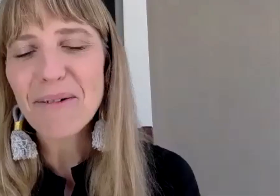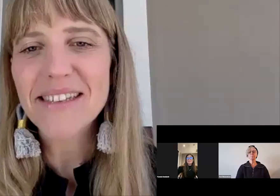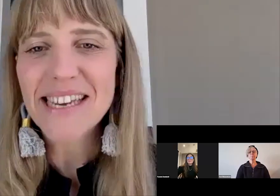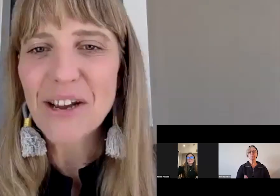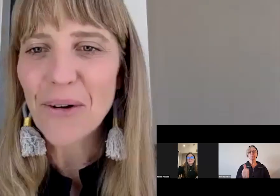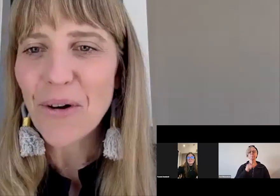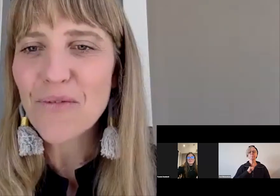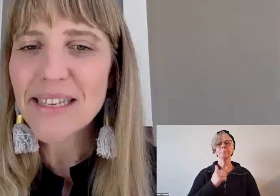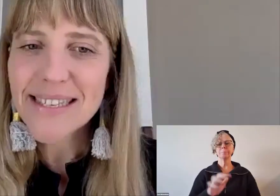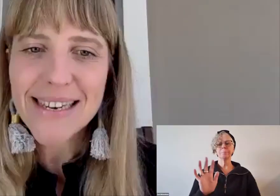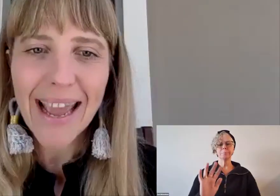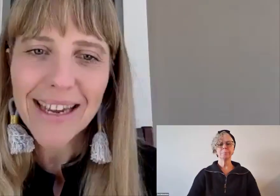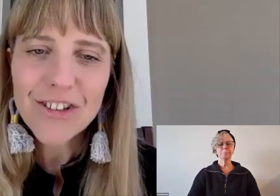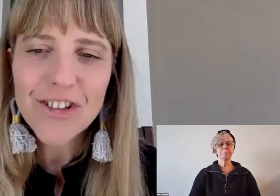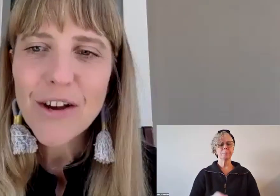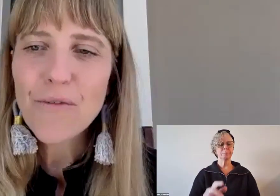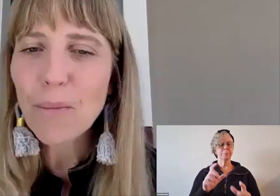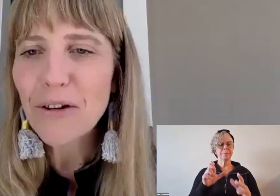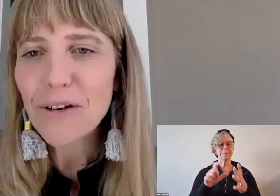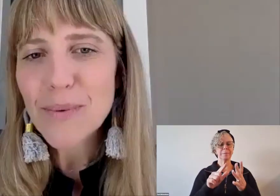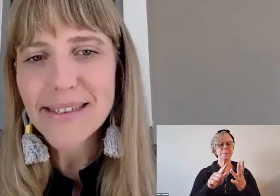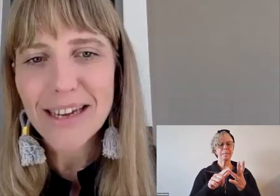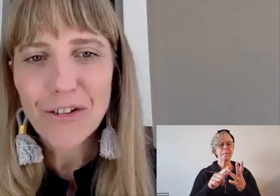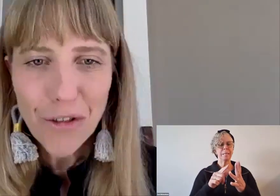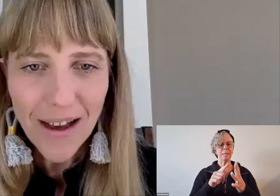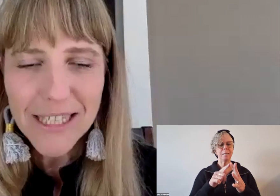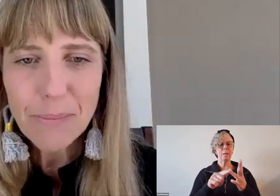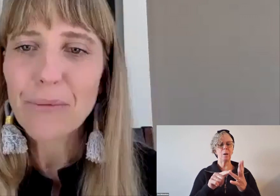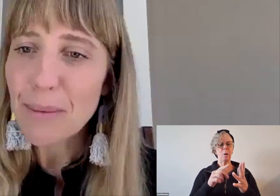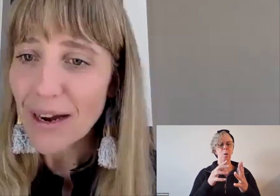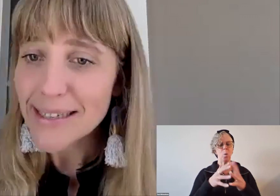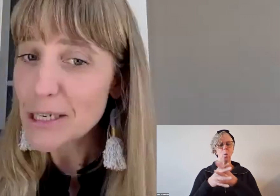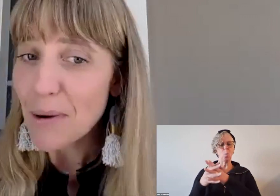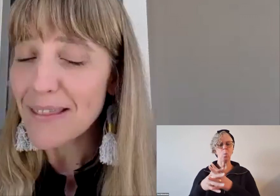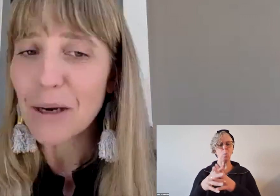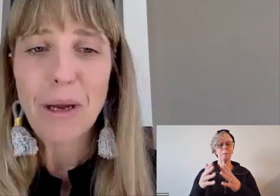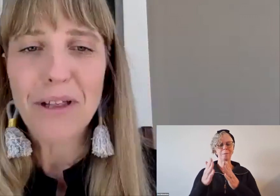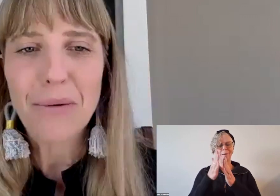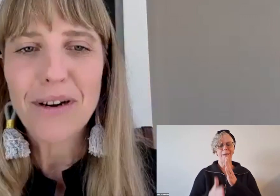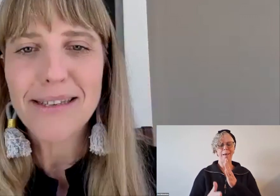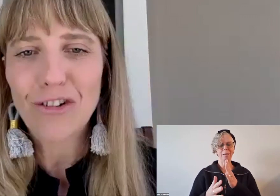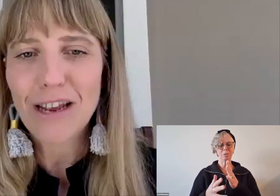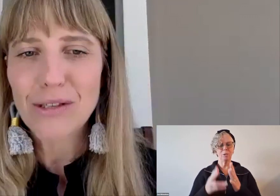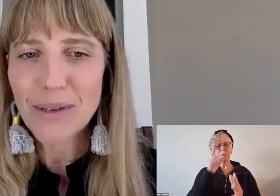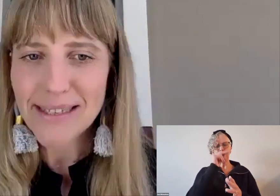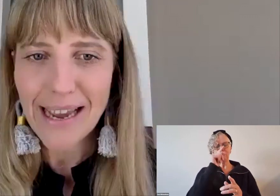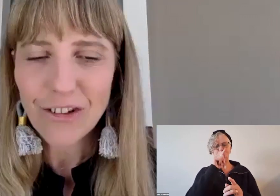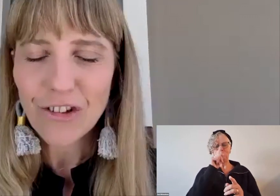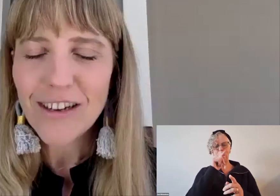I'm the CEO of Western Edge, formerly known as Western Edge Youth Arts but rebranded by the young people in our organization as Western Edge.